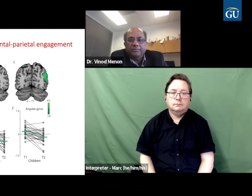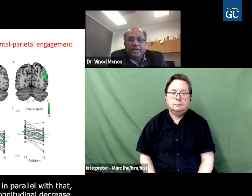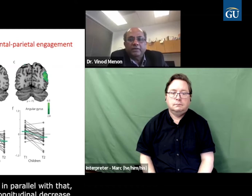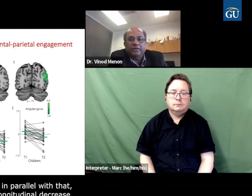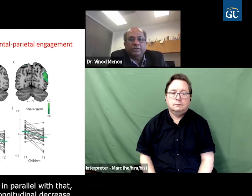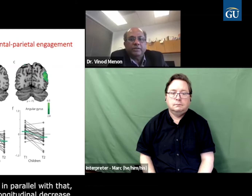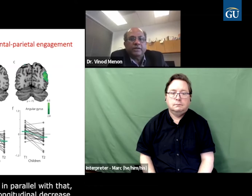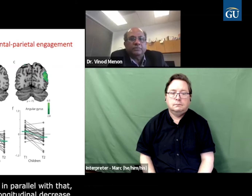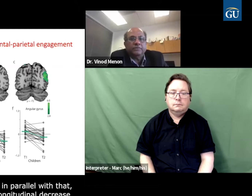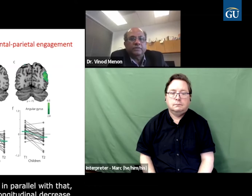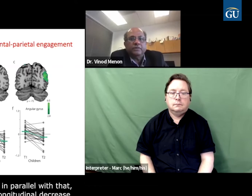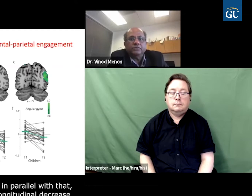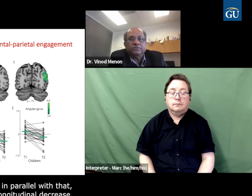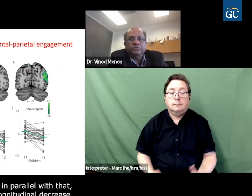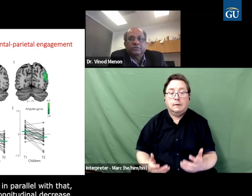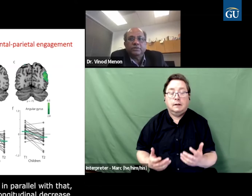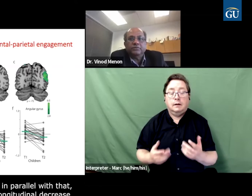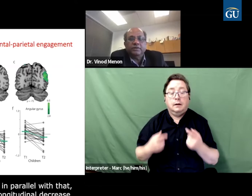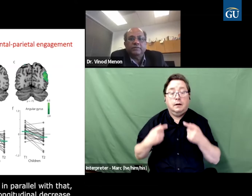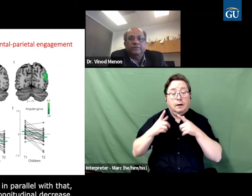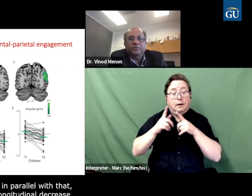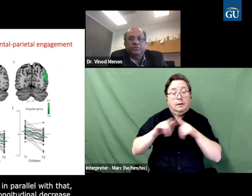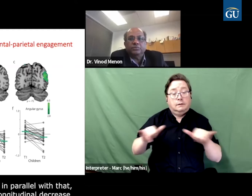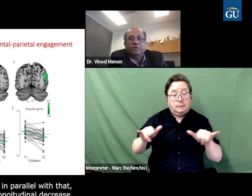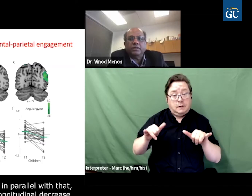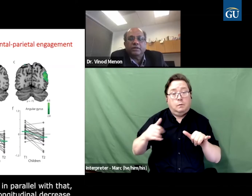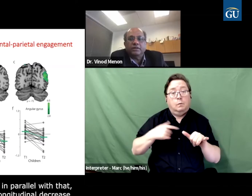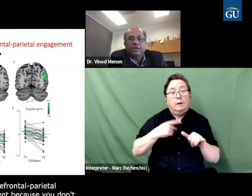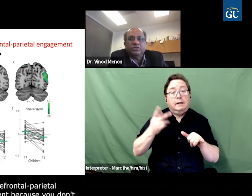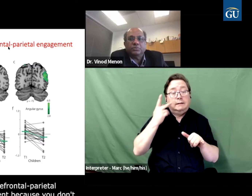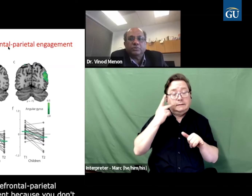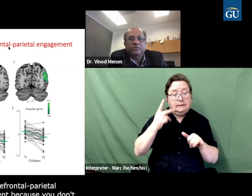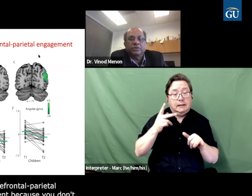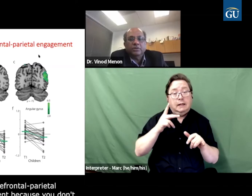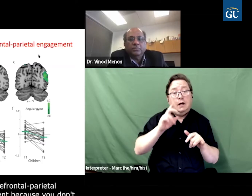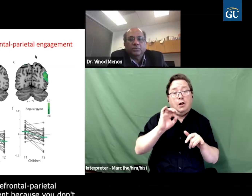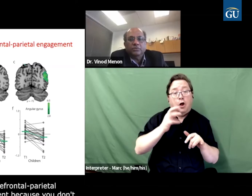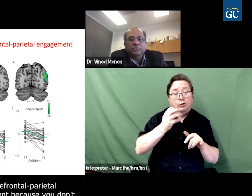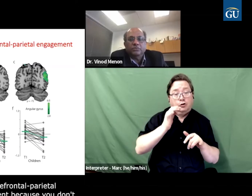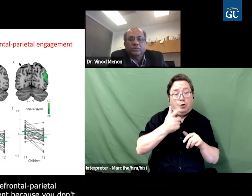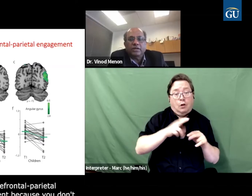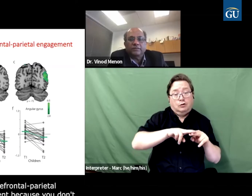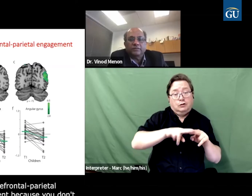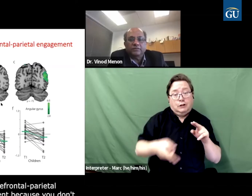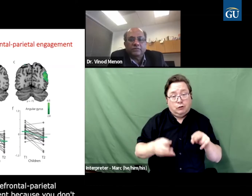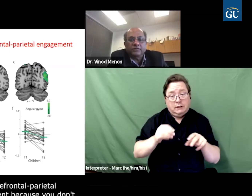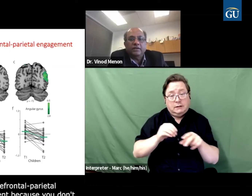and then in parallel with that we see longitudinal decrease in frontal